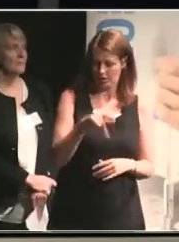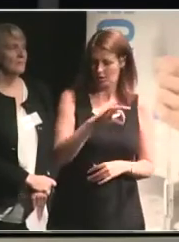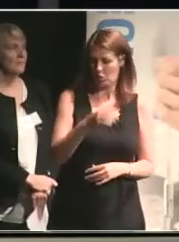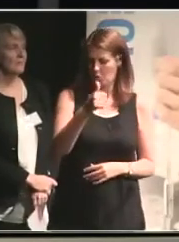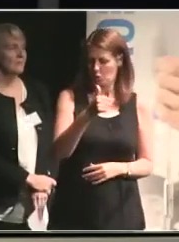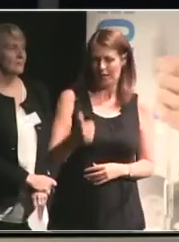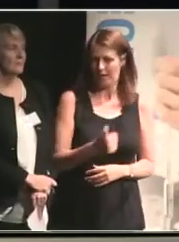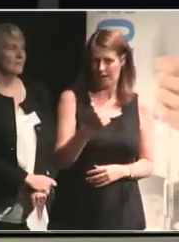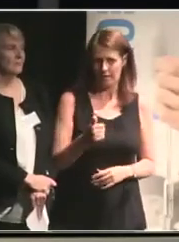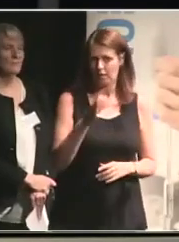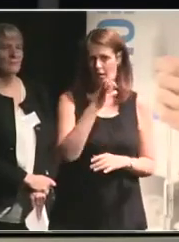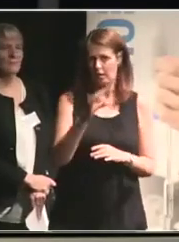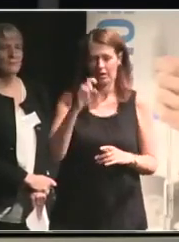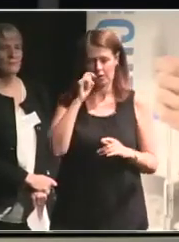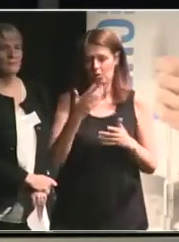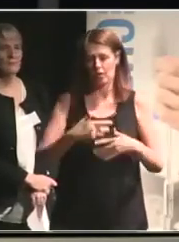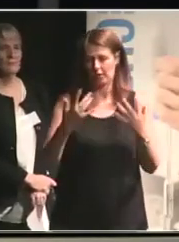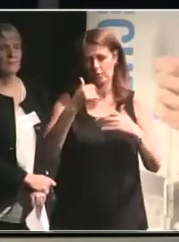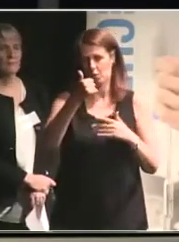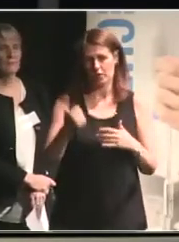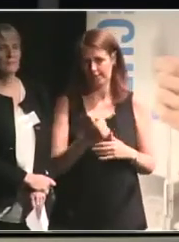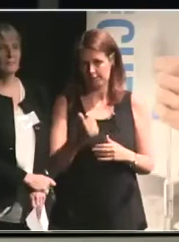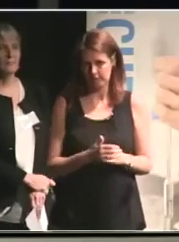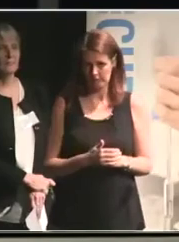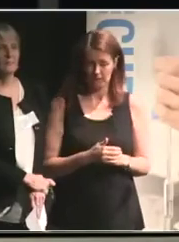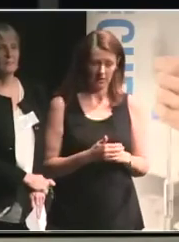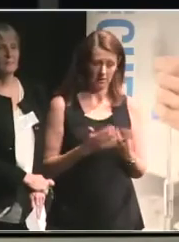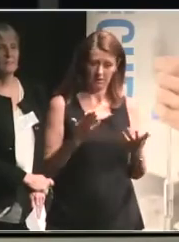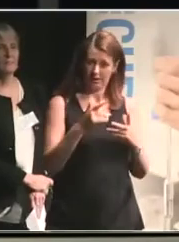well nothing will ever be good enough. Here's the sad reality there is no such thing as green